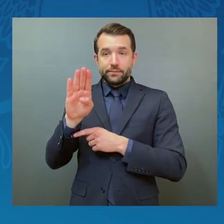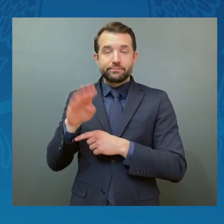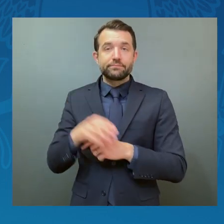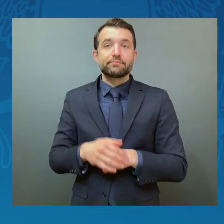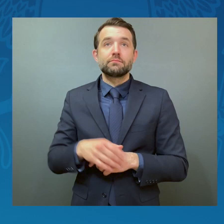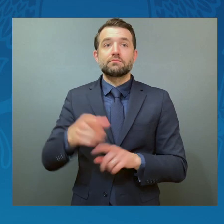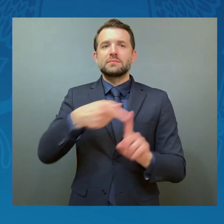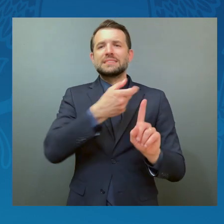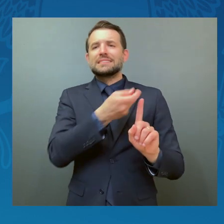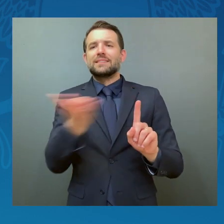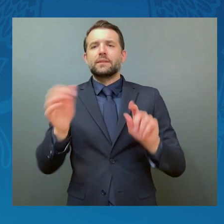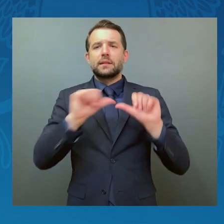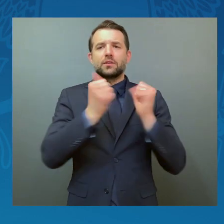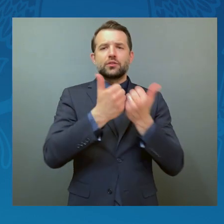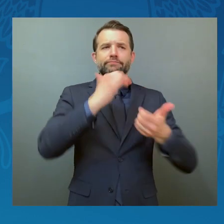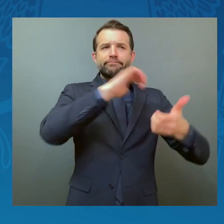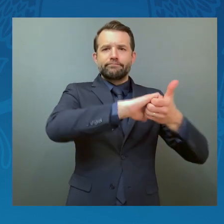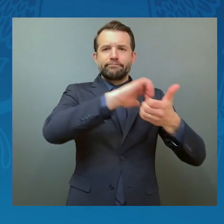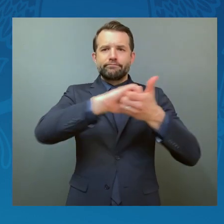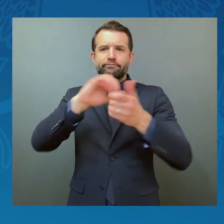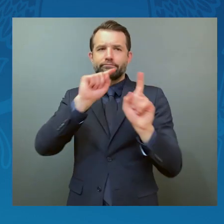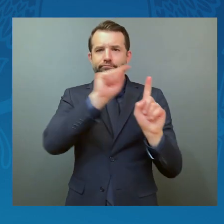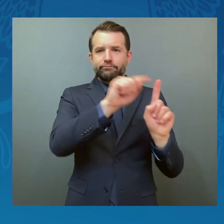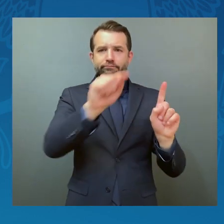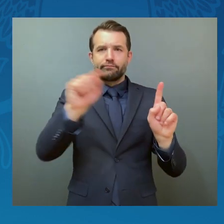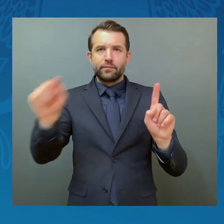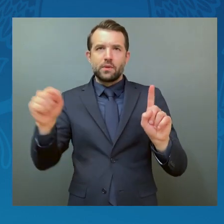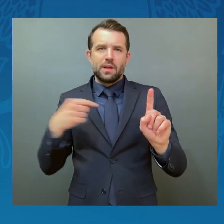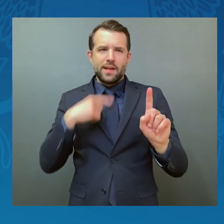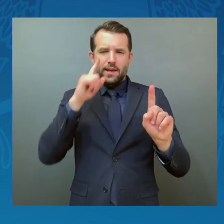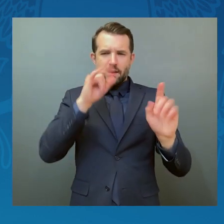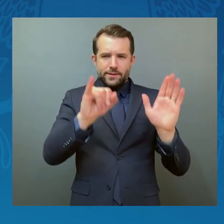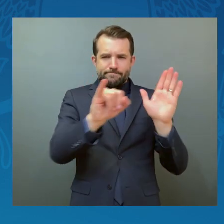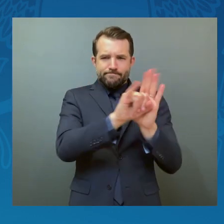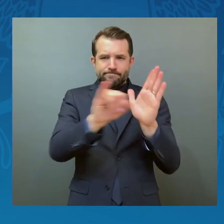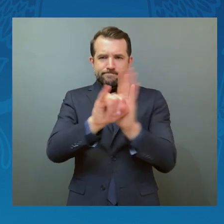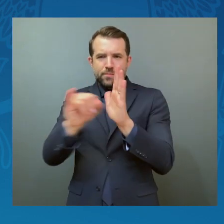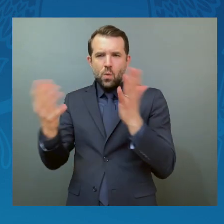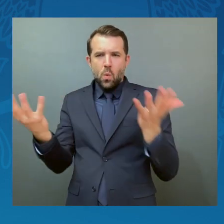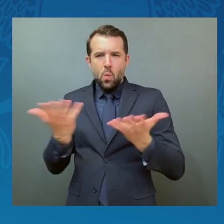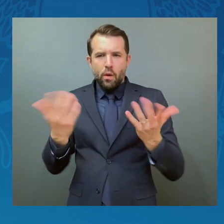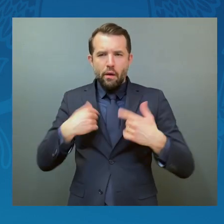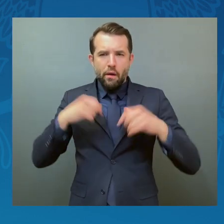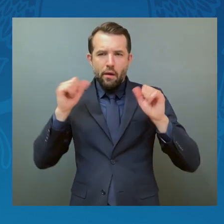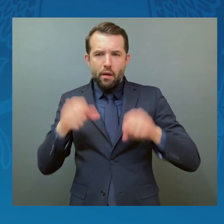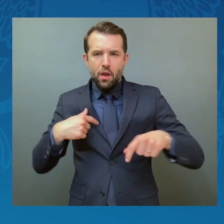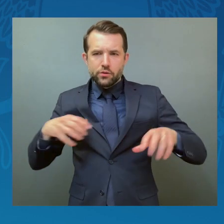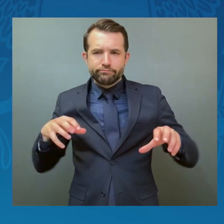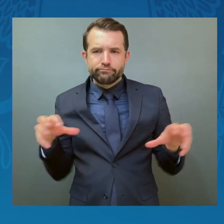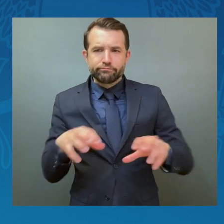we can take at individual agencies and government-wide to reduce the negative impacts the existence of medical debt